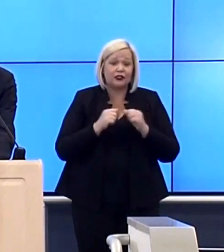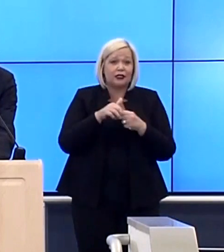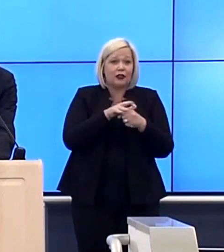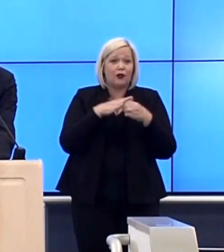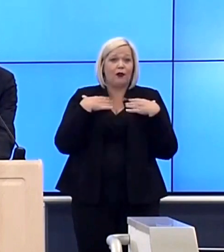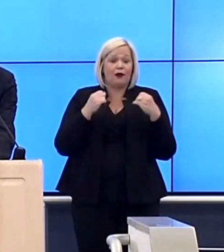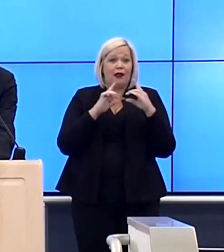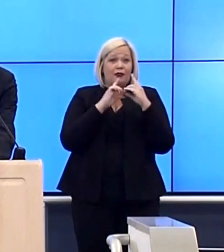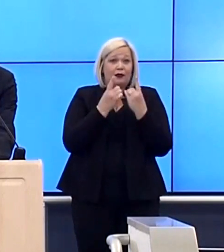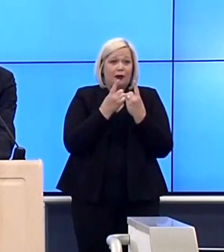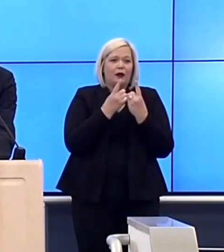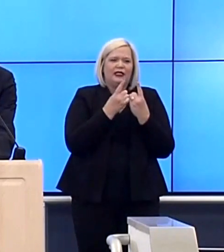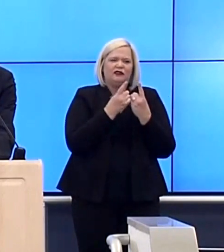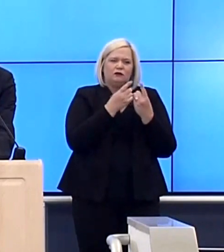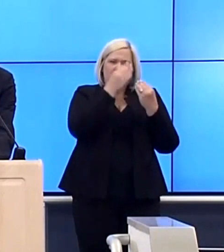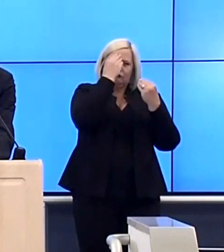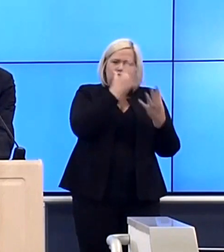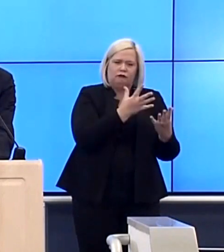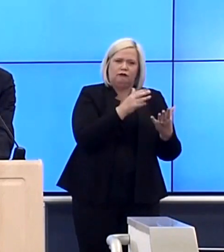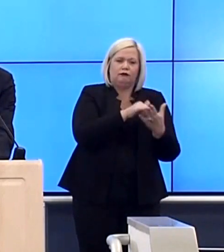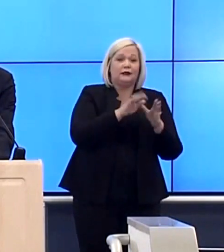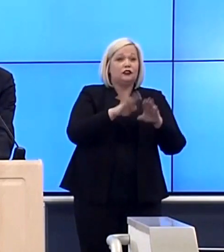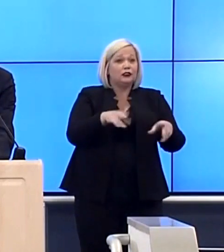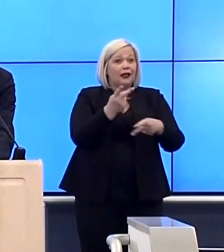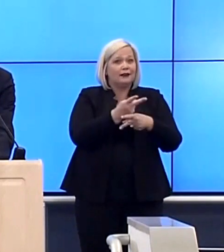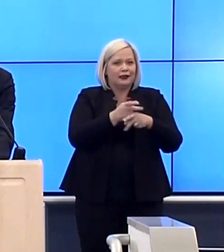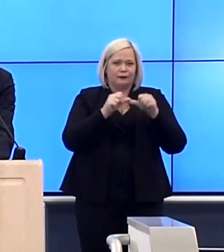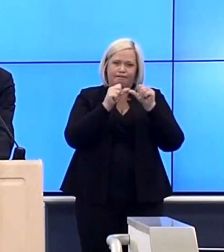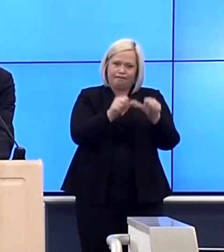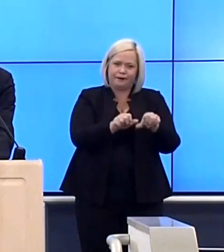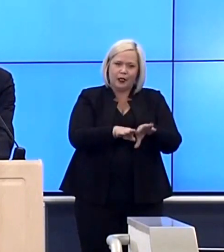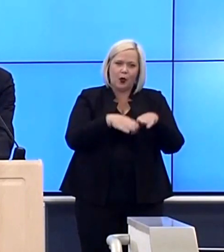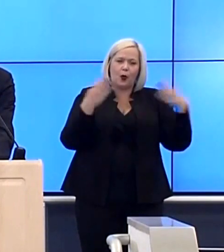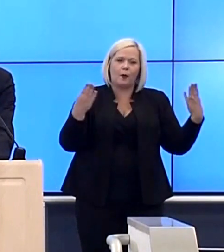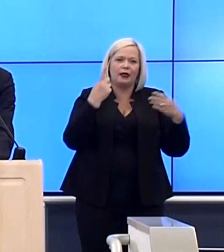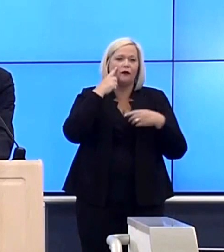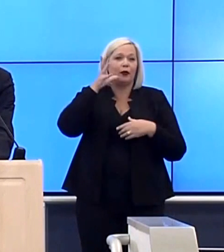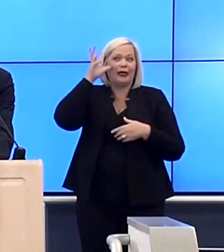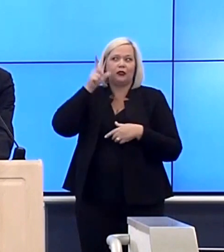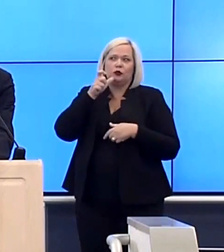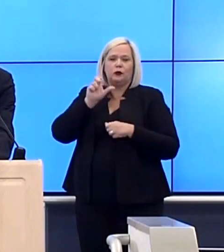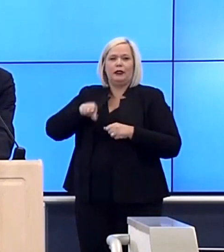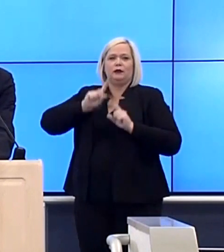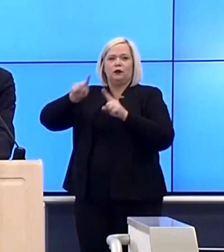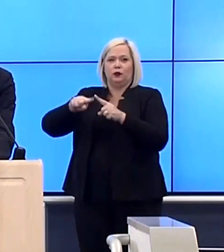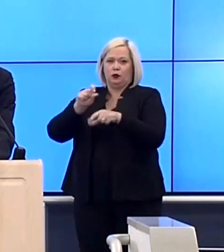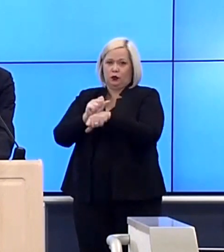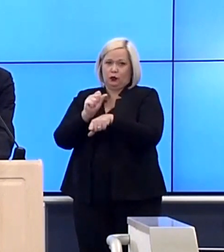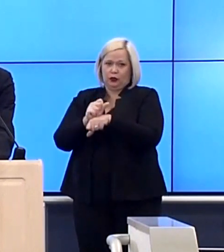BASED ON DECISIO AMONG SCHOOL LEADERS, FRONTLINE EDUCATORS, LEADERS, FRONTLINE EDUCATORS, AND LOCAL HEALTH OFFICIALS. AND LOCAL HEALTH OFFICIALS. CHILD CARE WILL REMAIN OPEN FOR